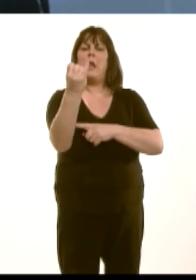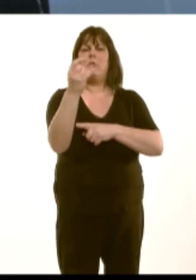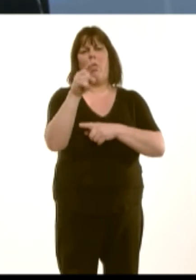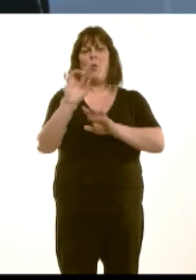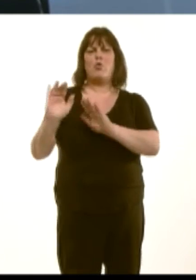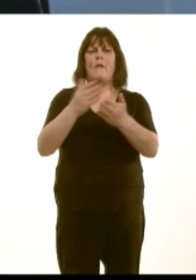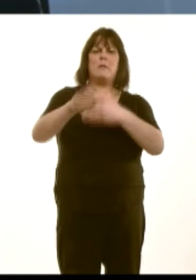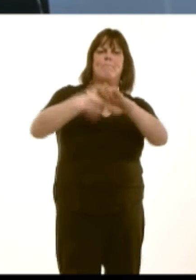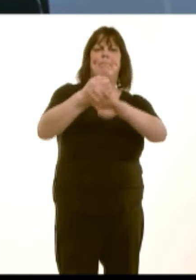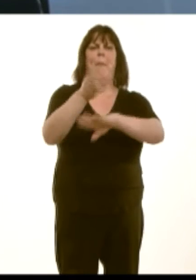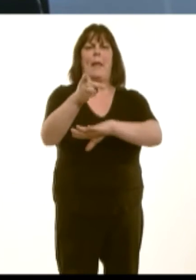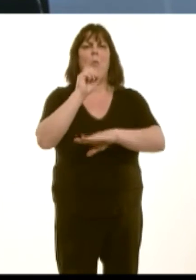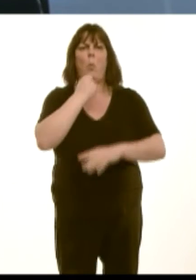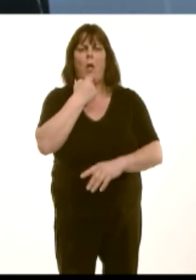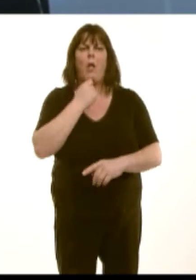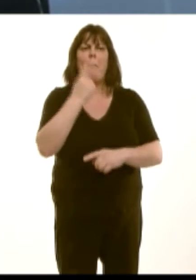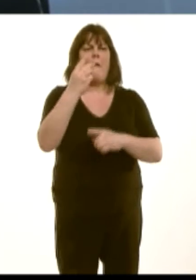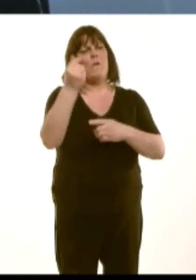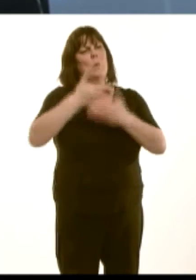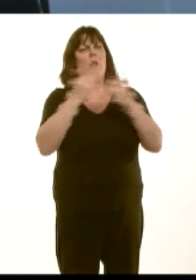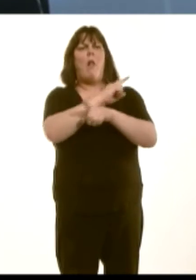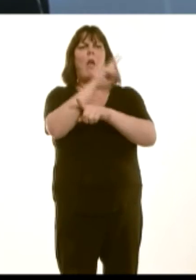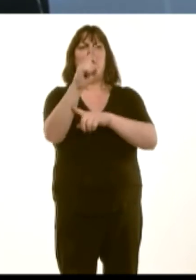A couple of days later, the Minister for Health and Social Services then drew attention to